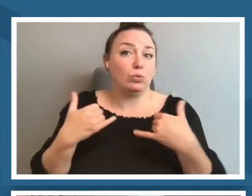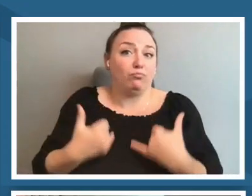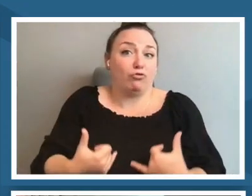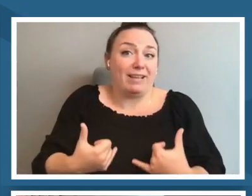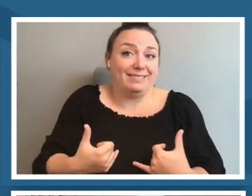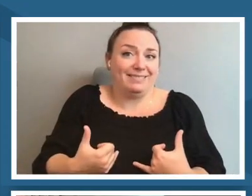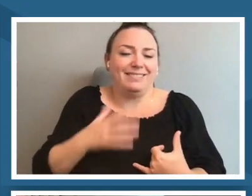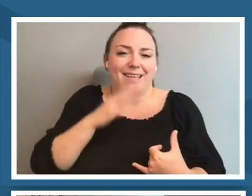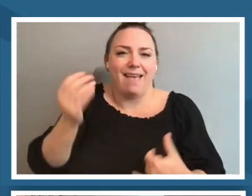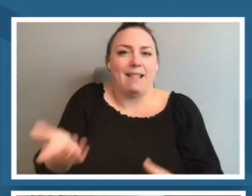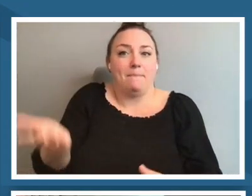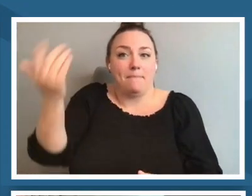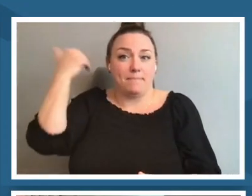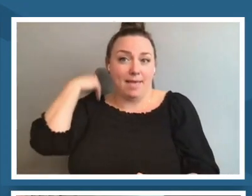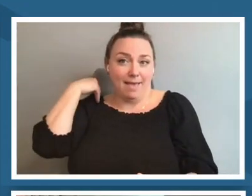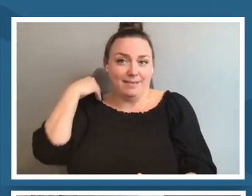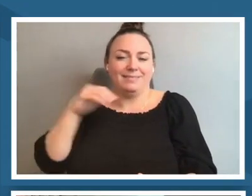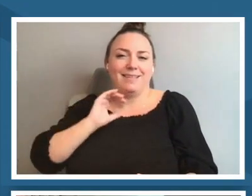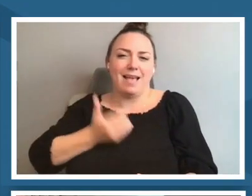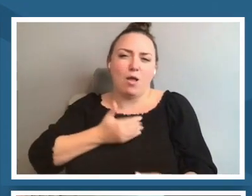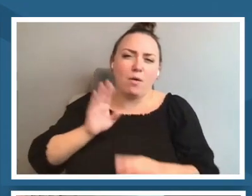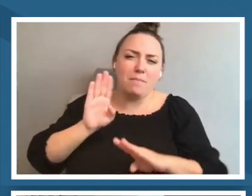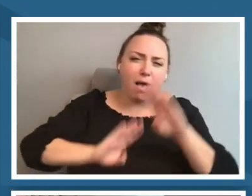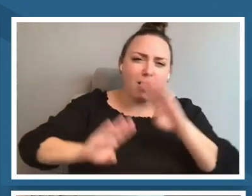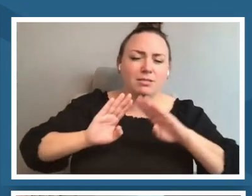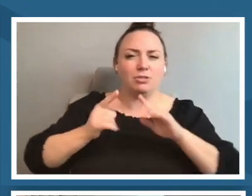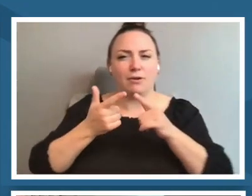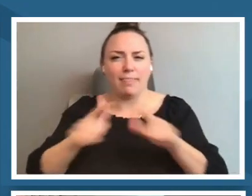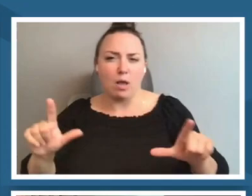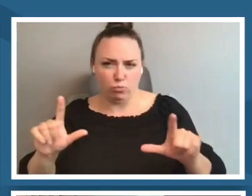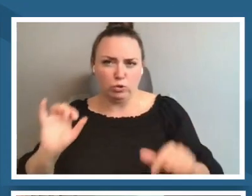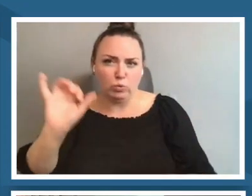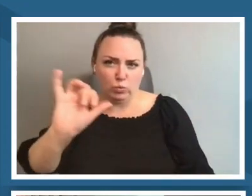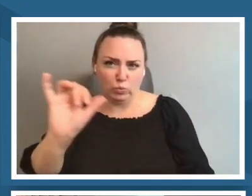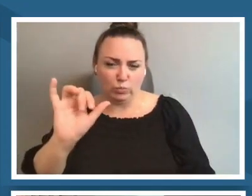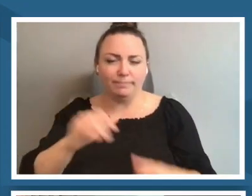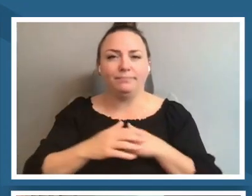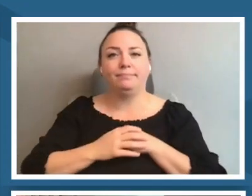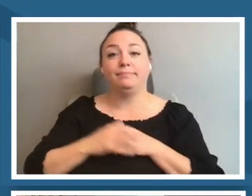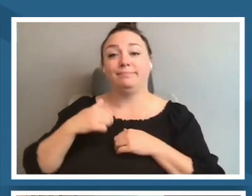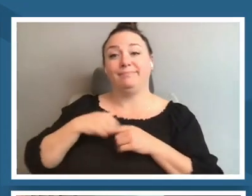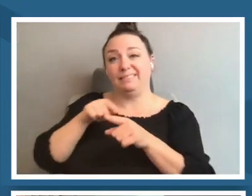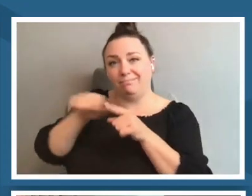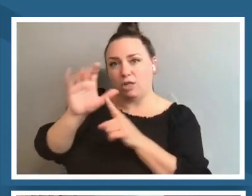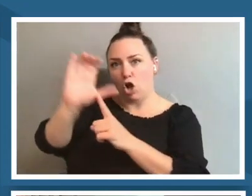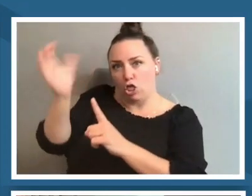as well as our biology and our language as a cultural anthropologist i'm focused